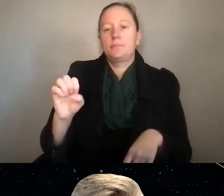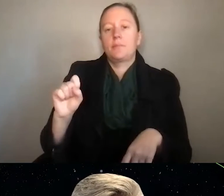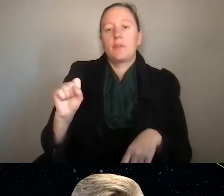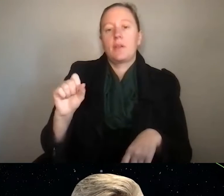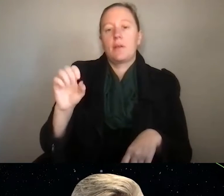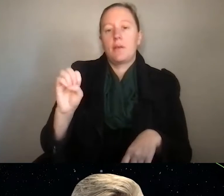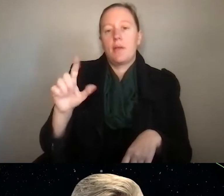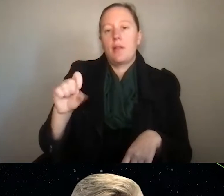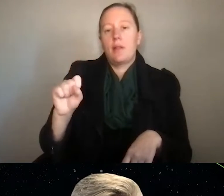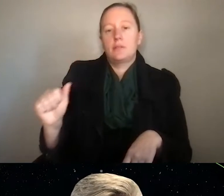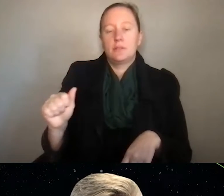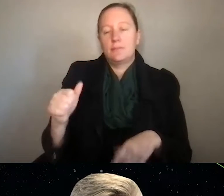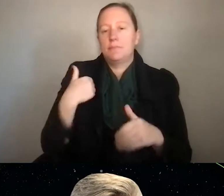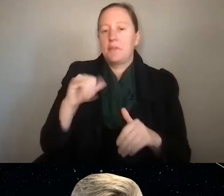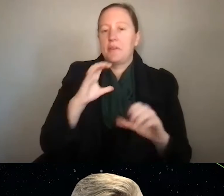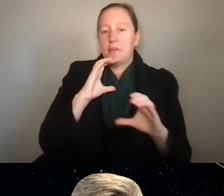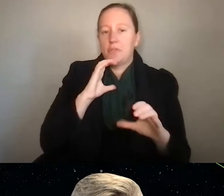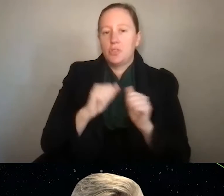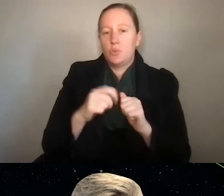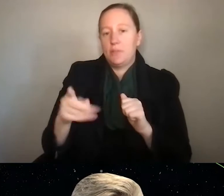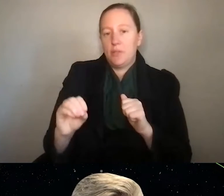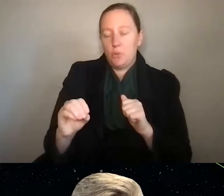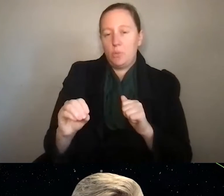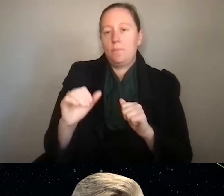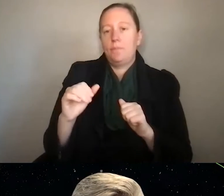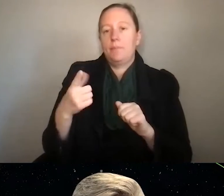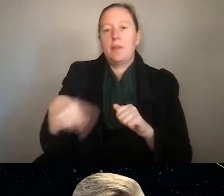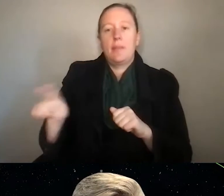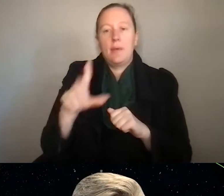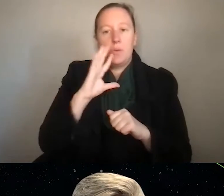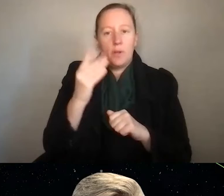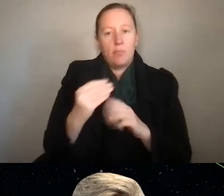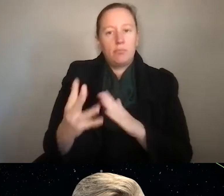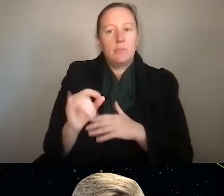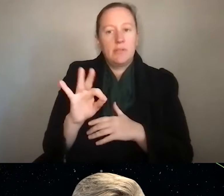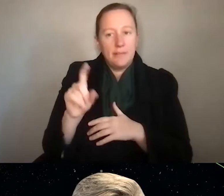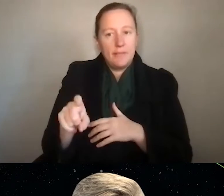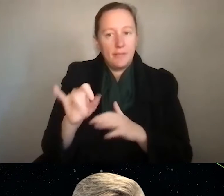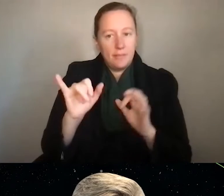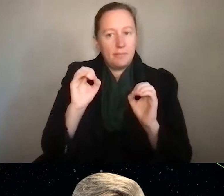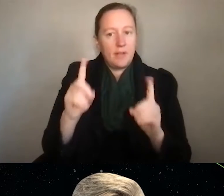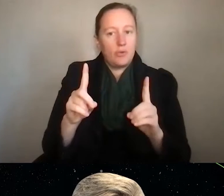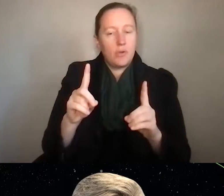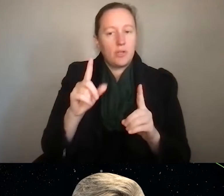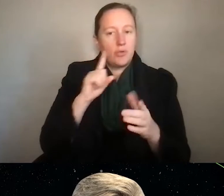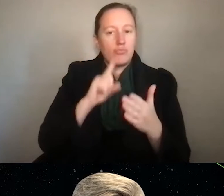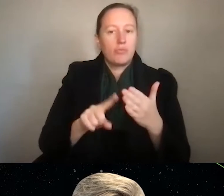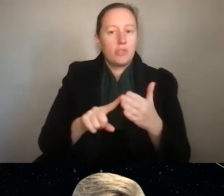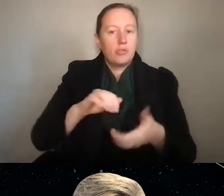that's why you need to have that conversation with the program officer and they will tell you if that educational research is needed for your project.